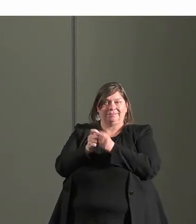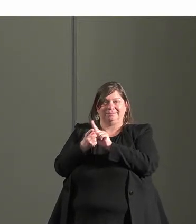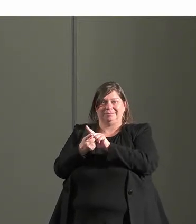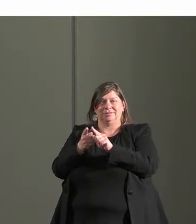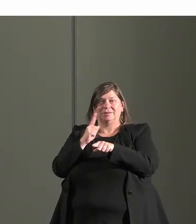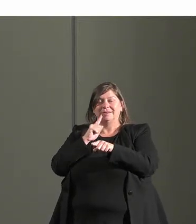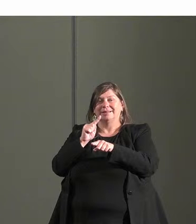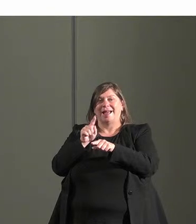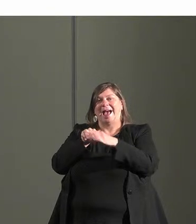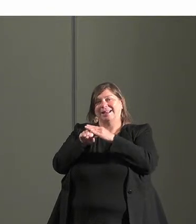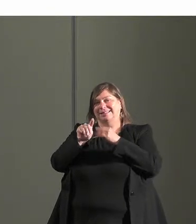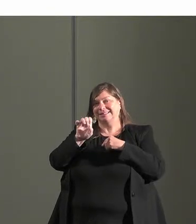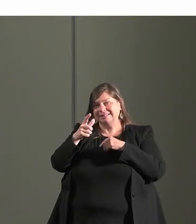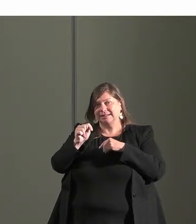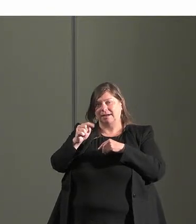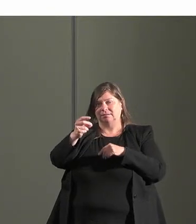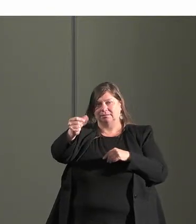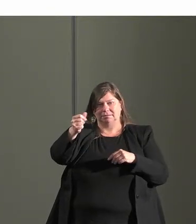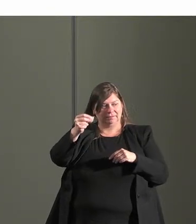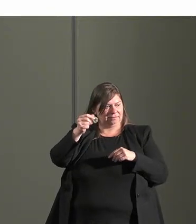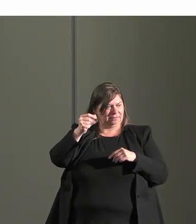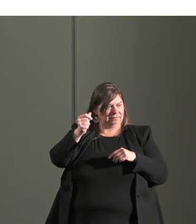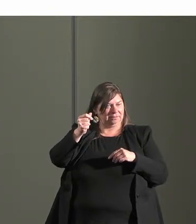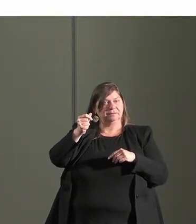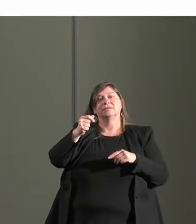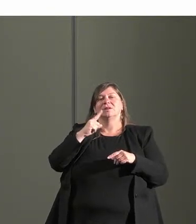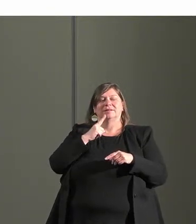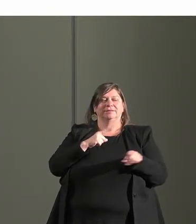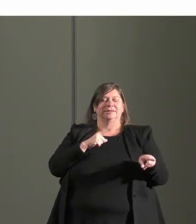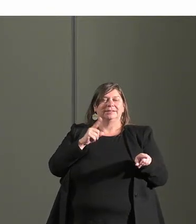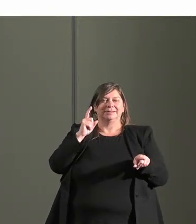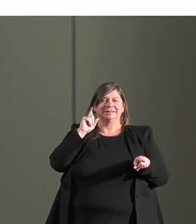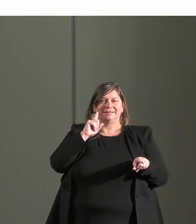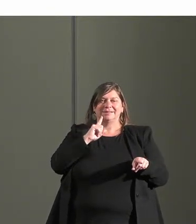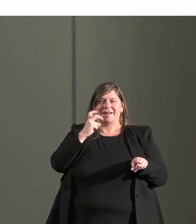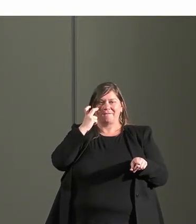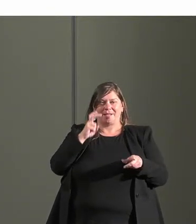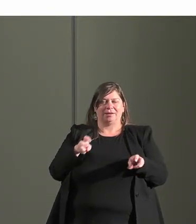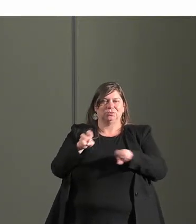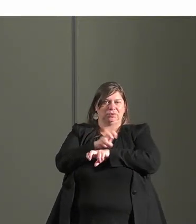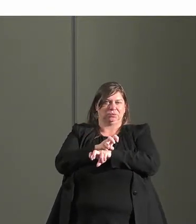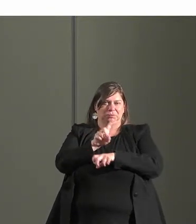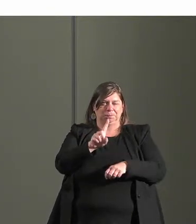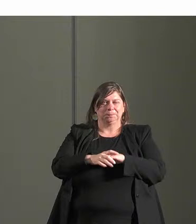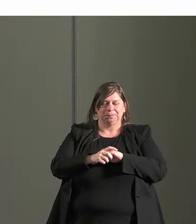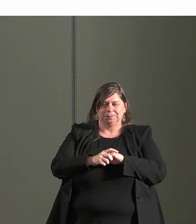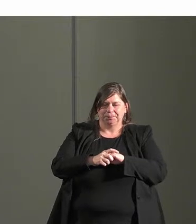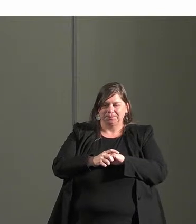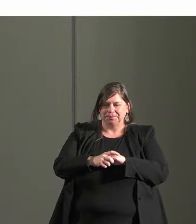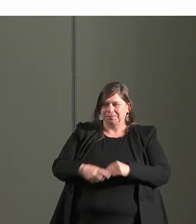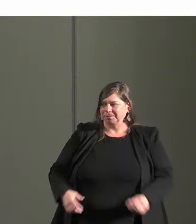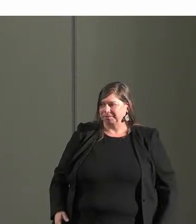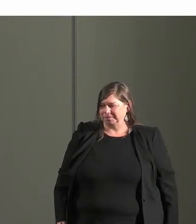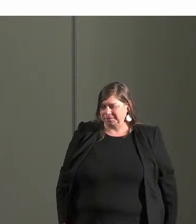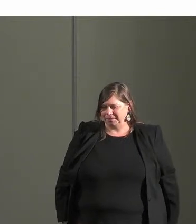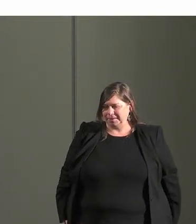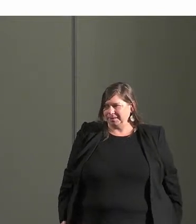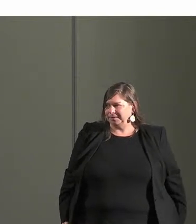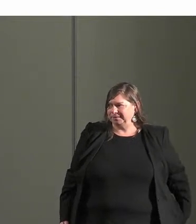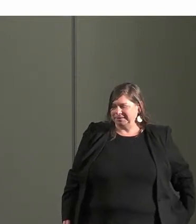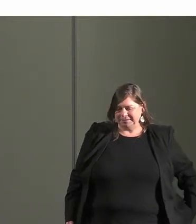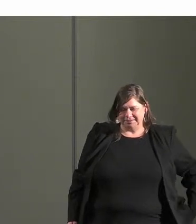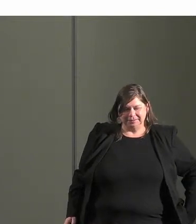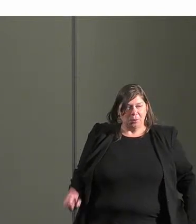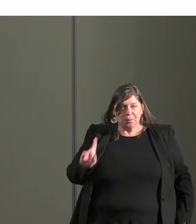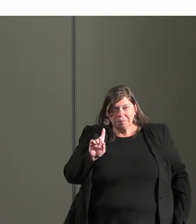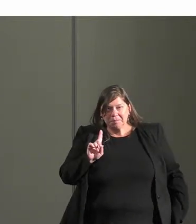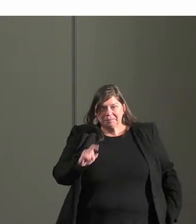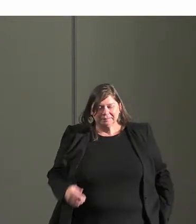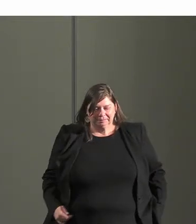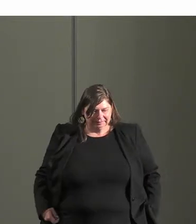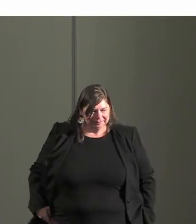we will OER it for you. So you access a text real-time.